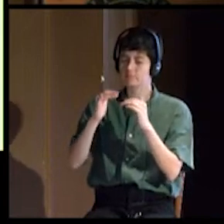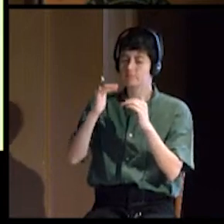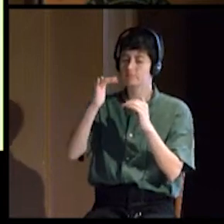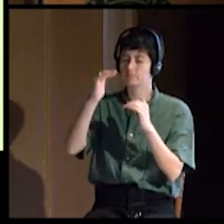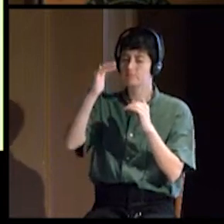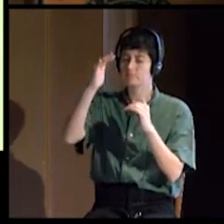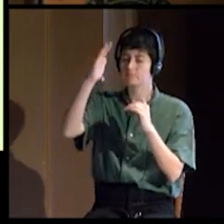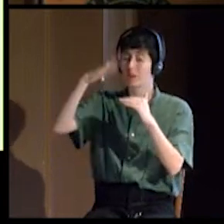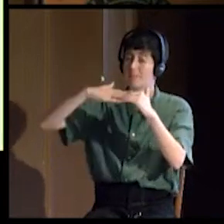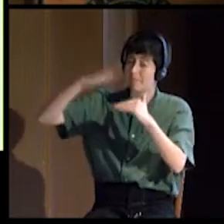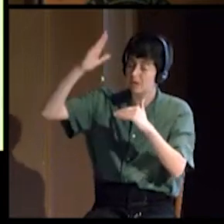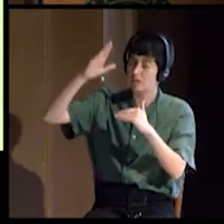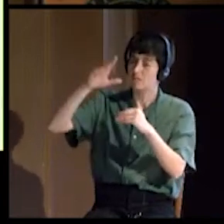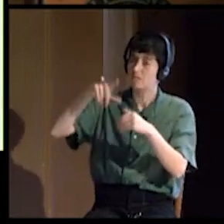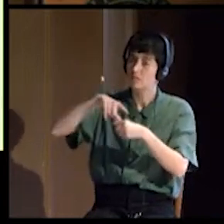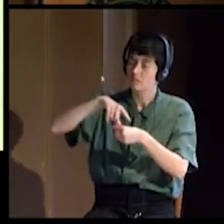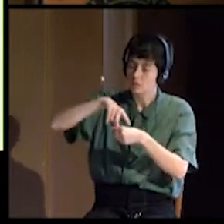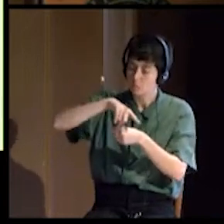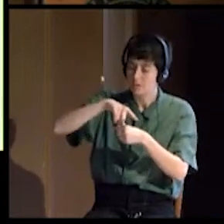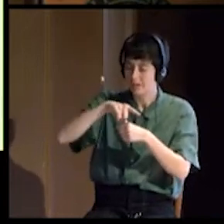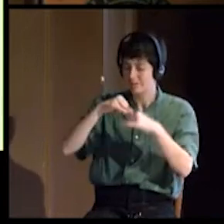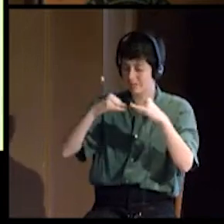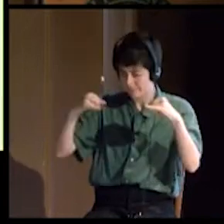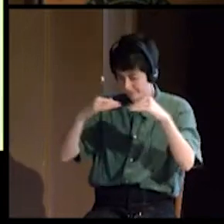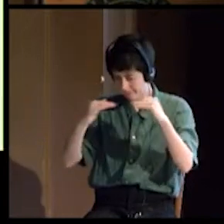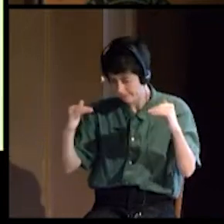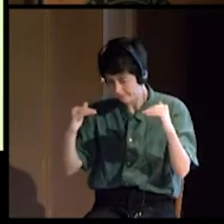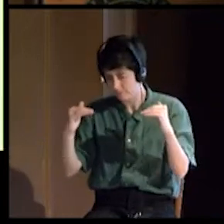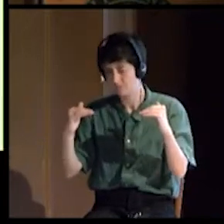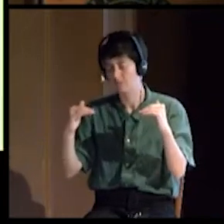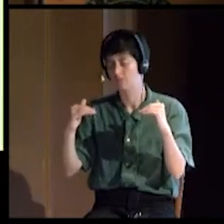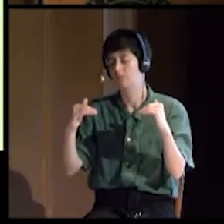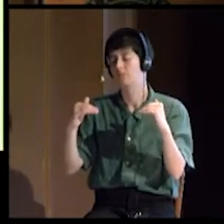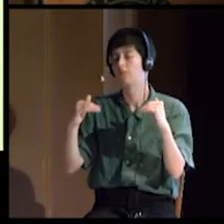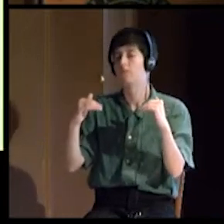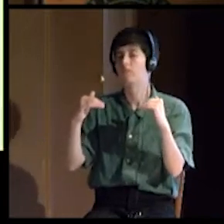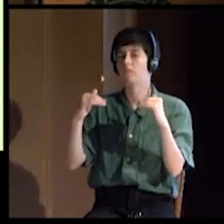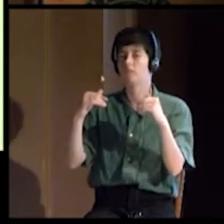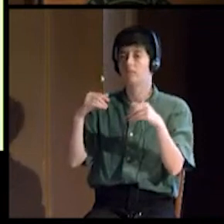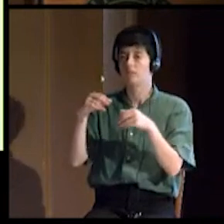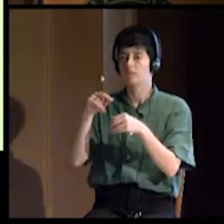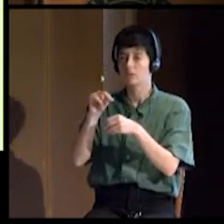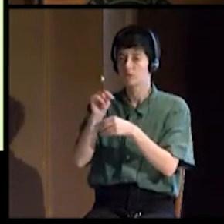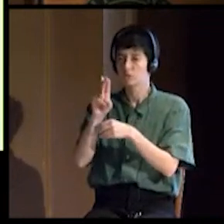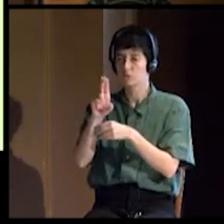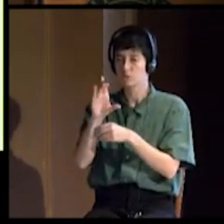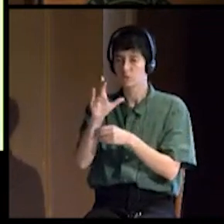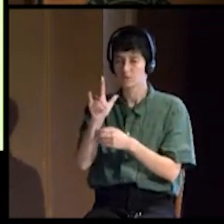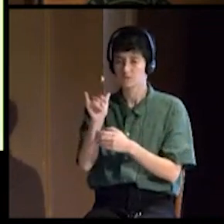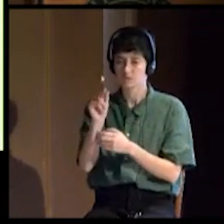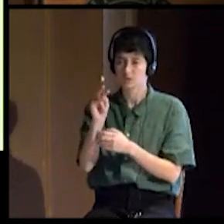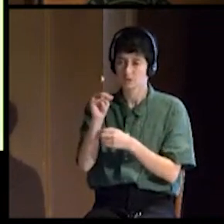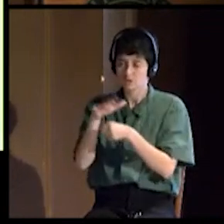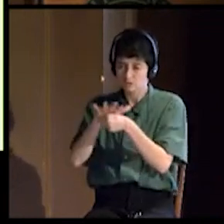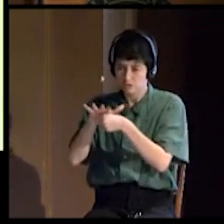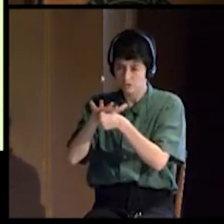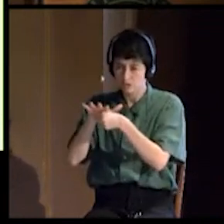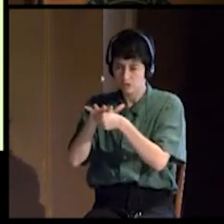As they decompress, they undergo super heating and they get rid of all their nucleation sites, and then they reach fluid saturation and degassing.